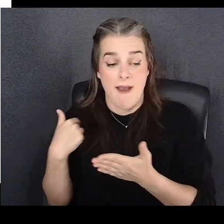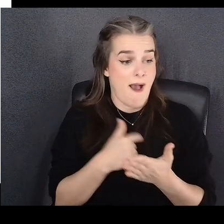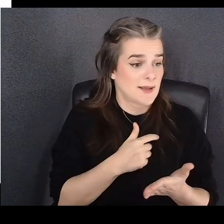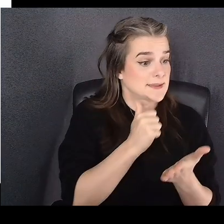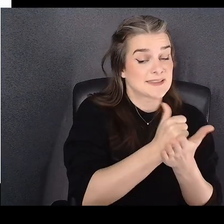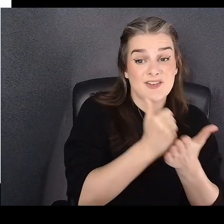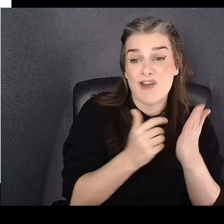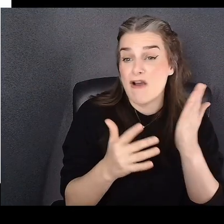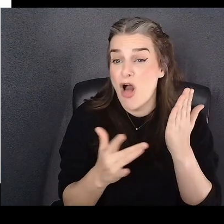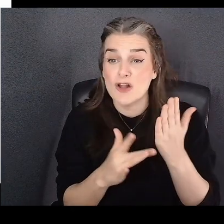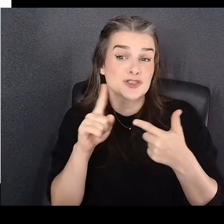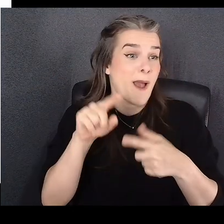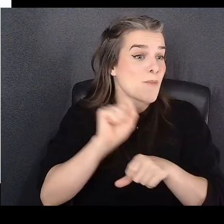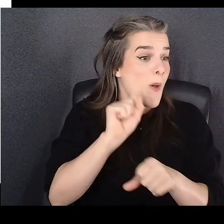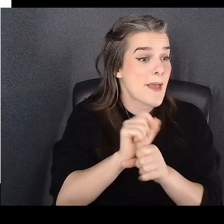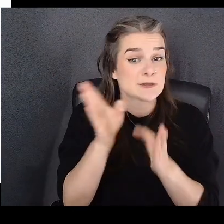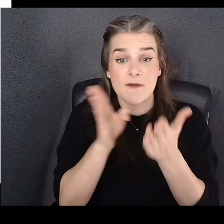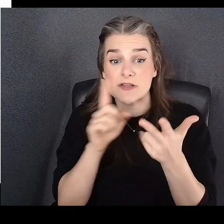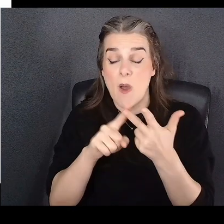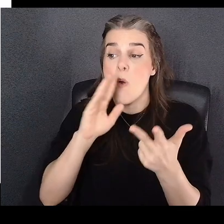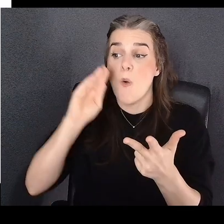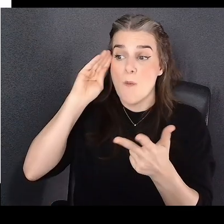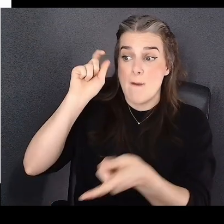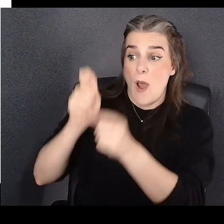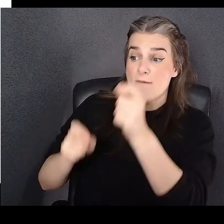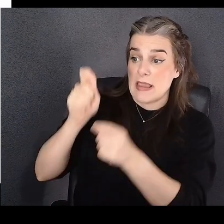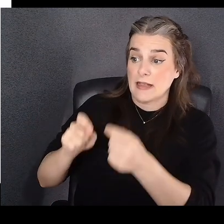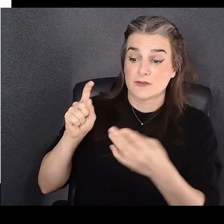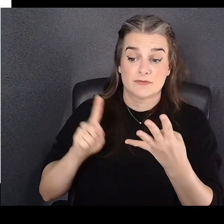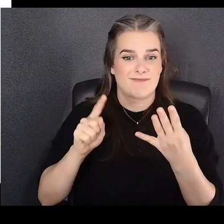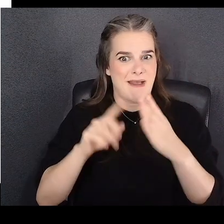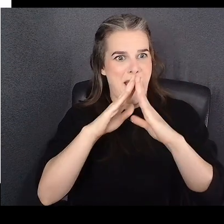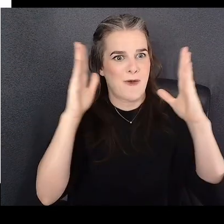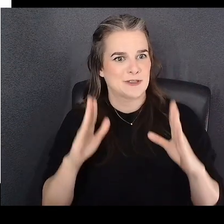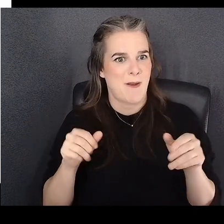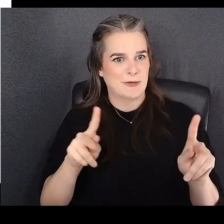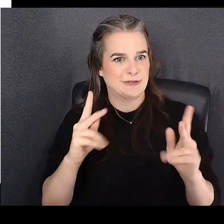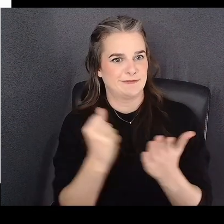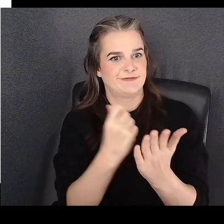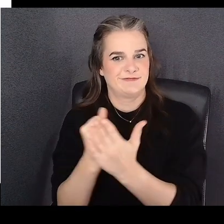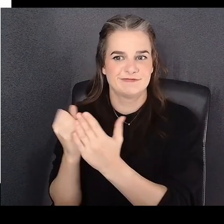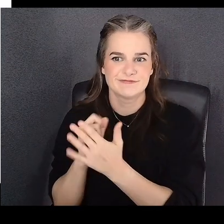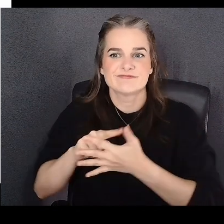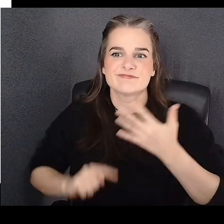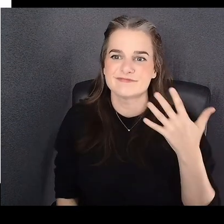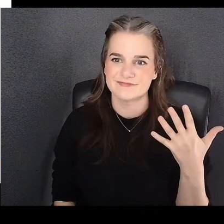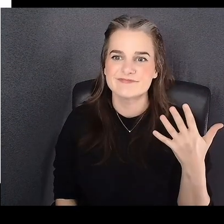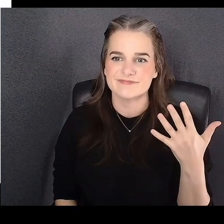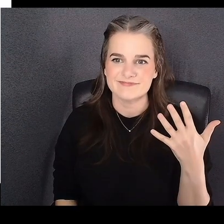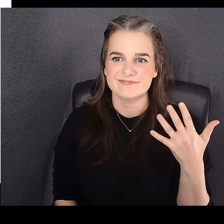home modifications, and housing opportunities. So again, our mission for ICS, which,